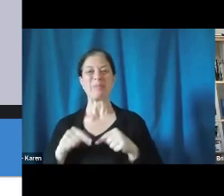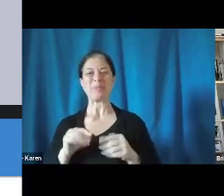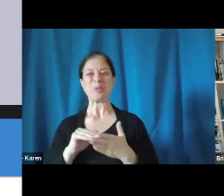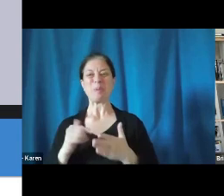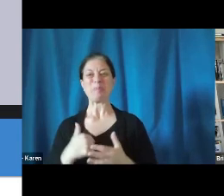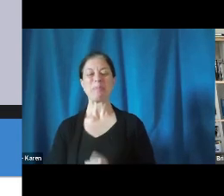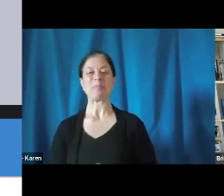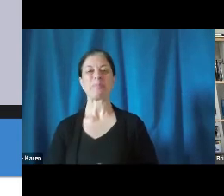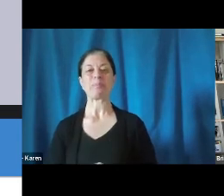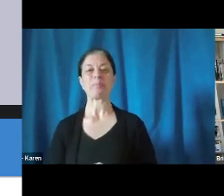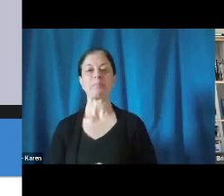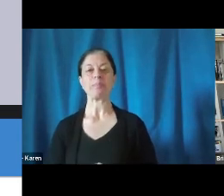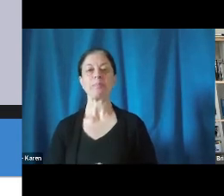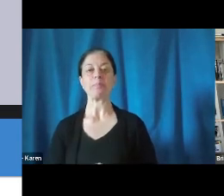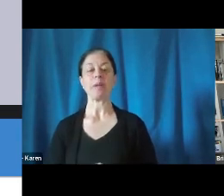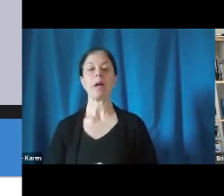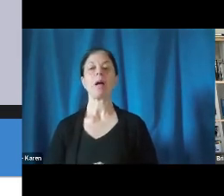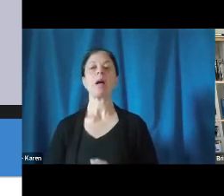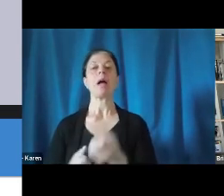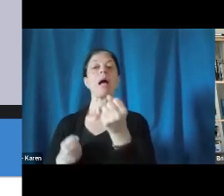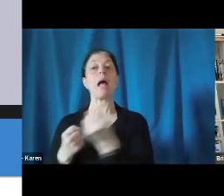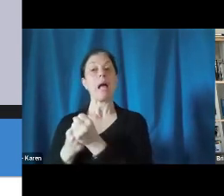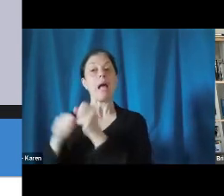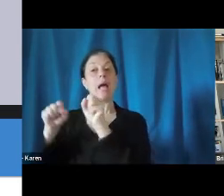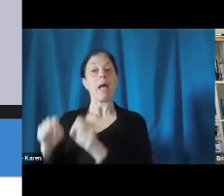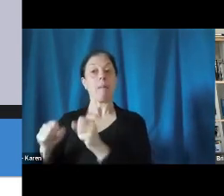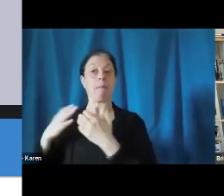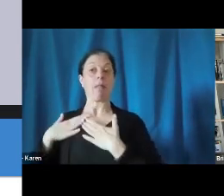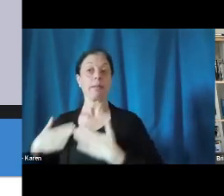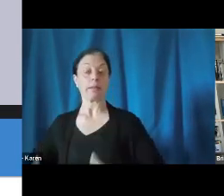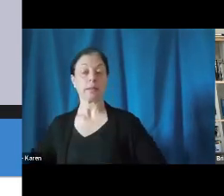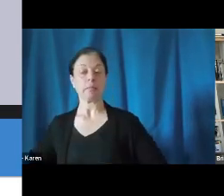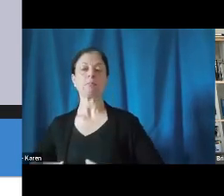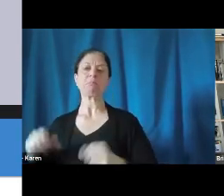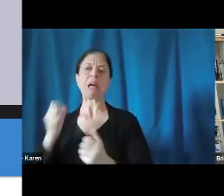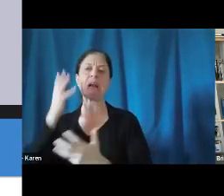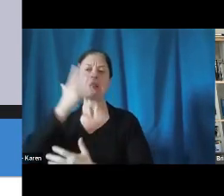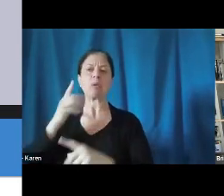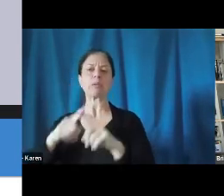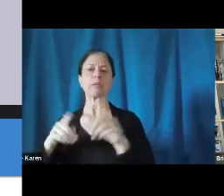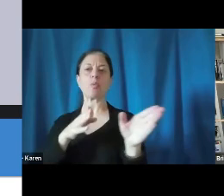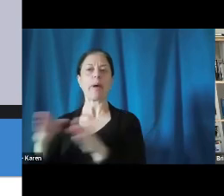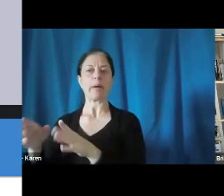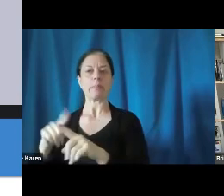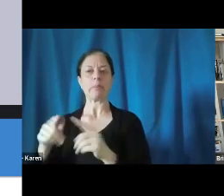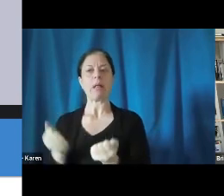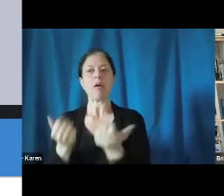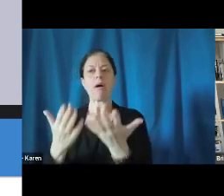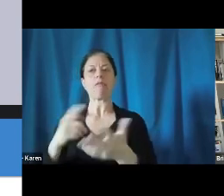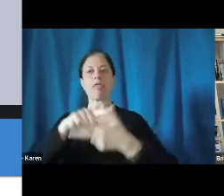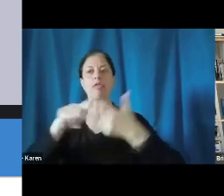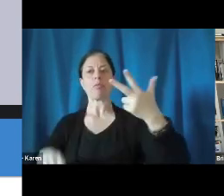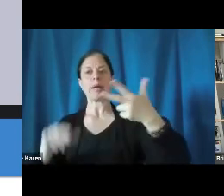disabilities. Oops, excuse me. So ableism can look a lot of ways, but